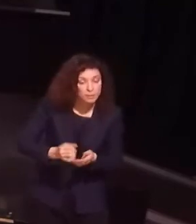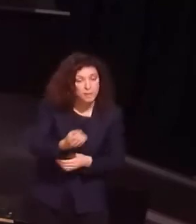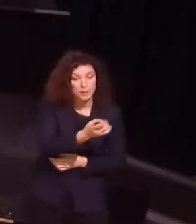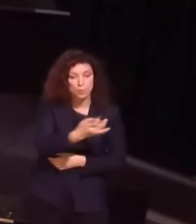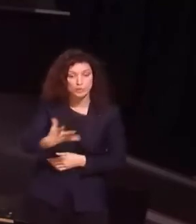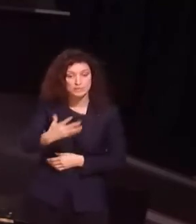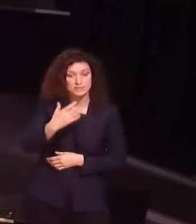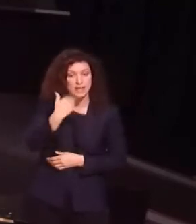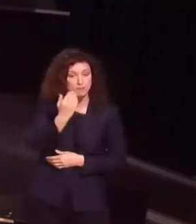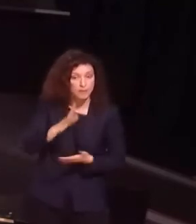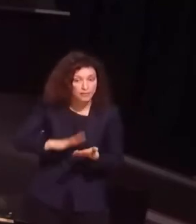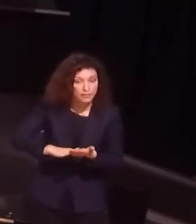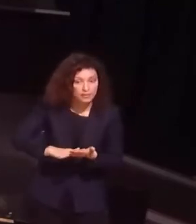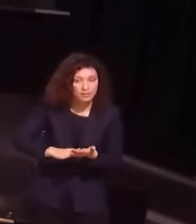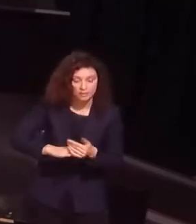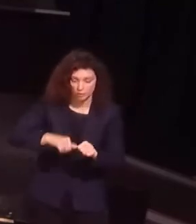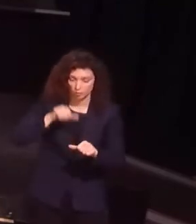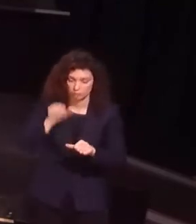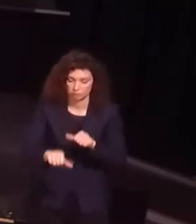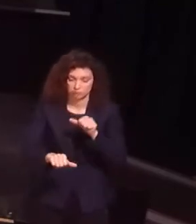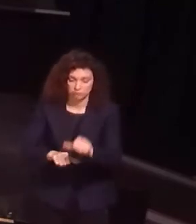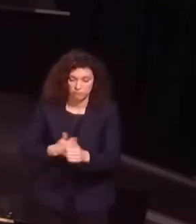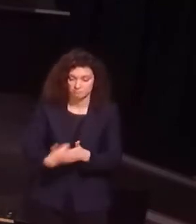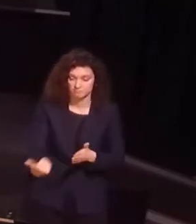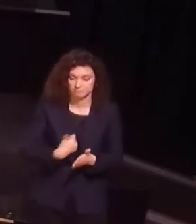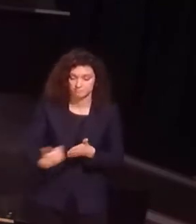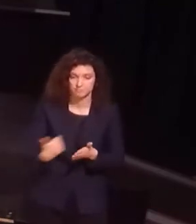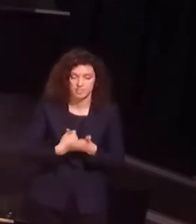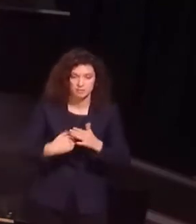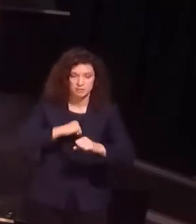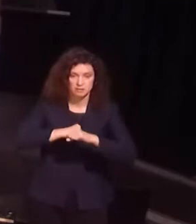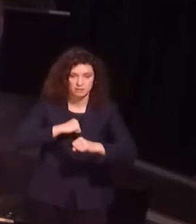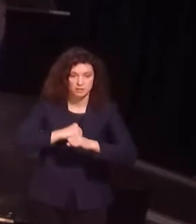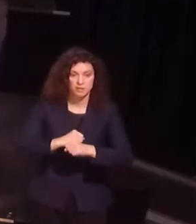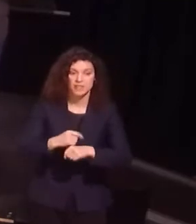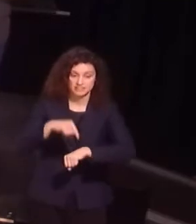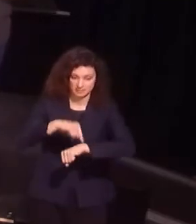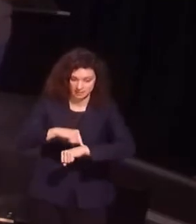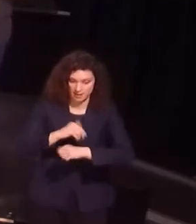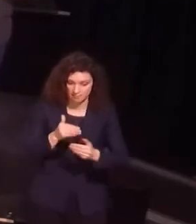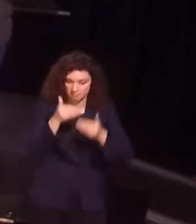And then, every so often when those times come around, send out another e-mail reminder to the studio.